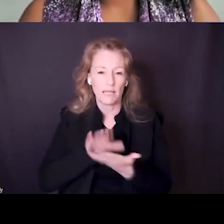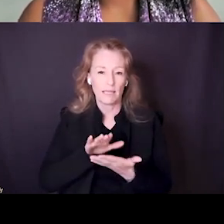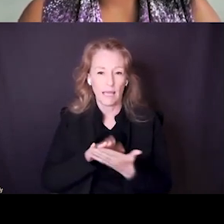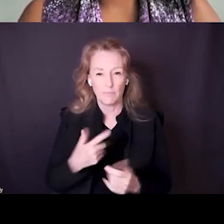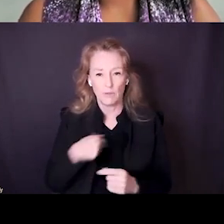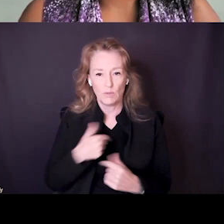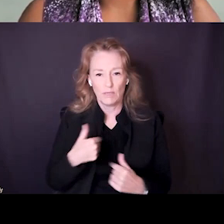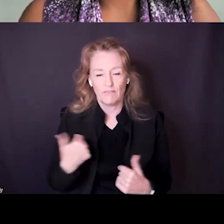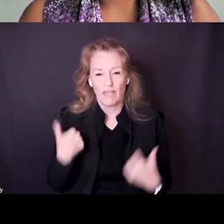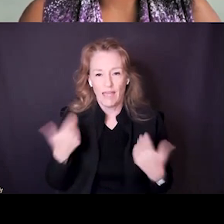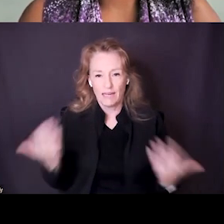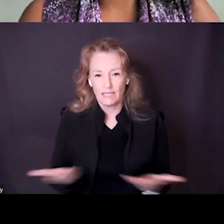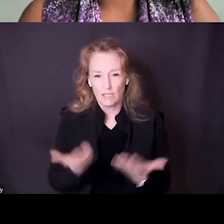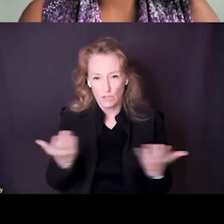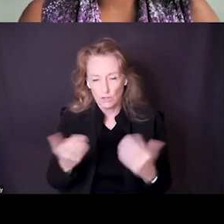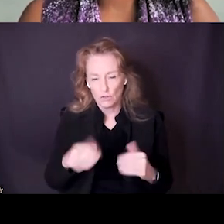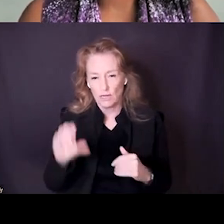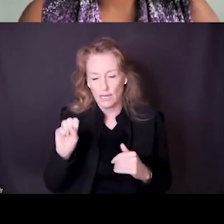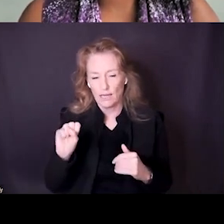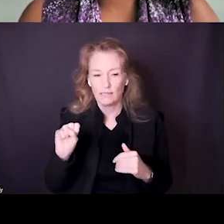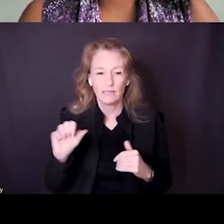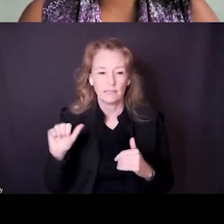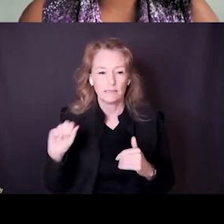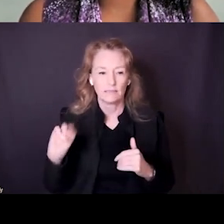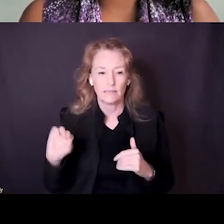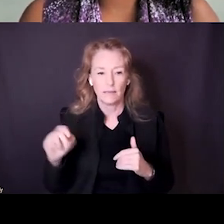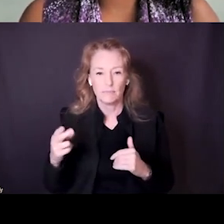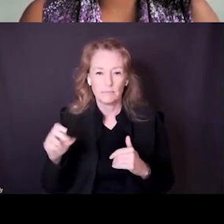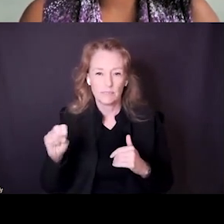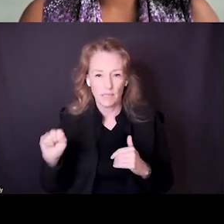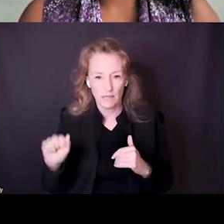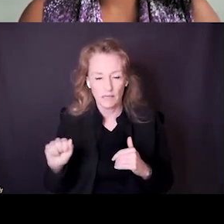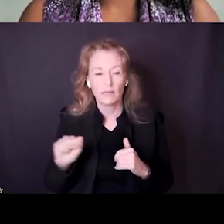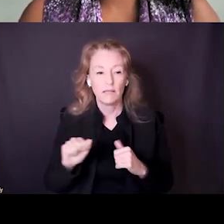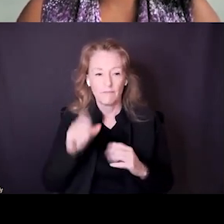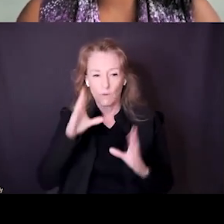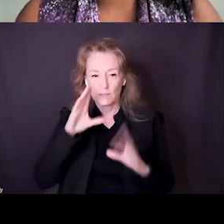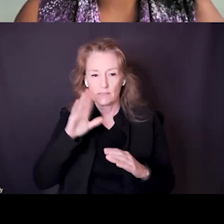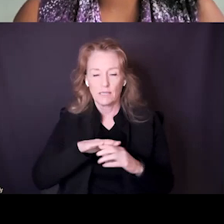THAT HAS BEEN FOCUSED ON LOCAL COMMUNITIES, BUT WE ALSO JUST KNOW